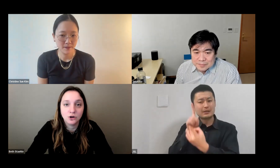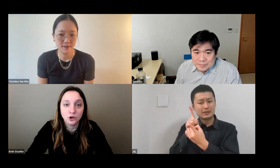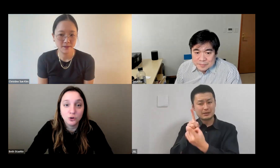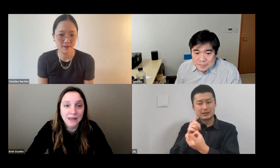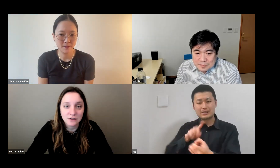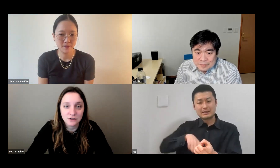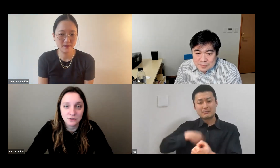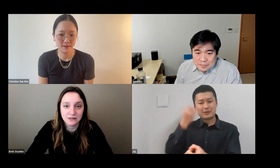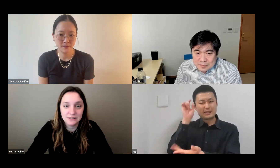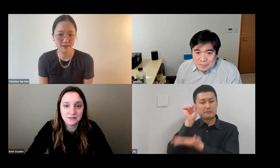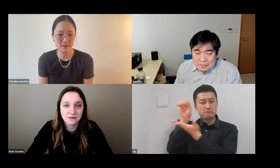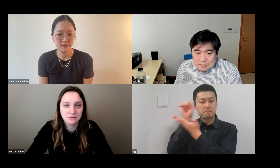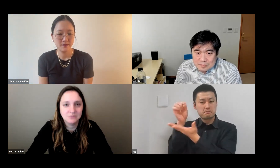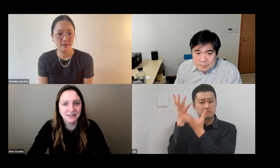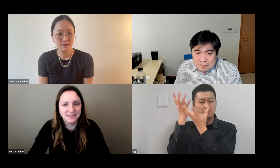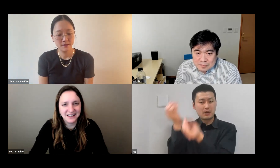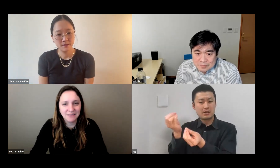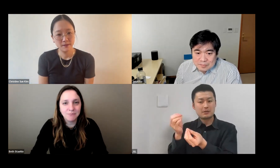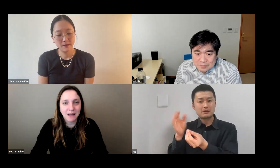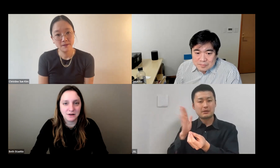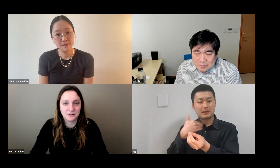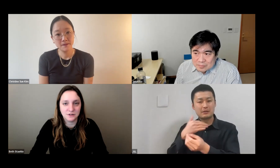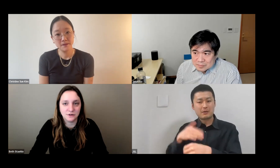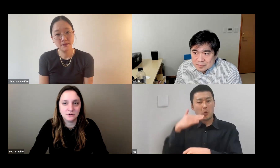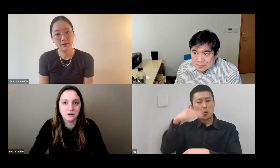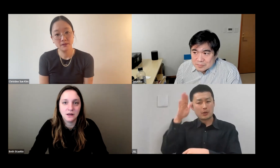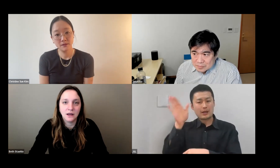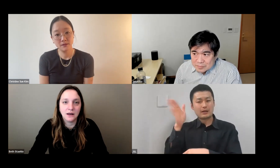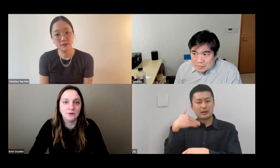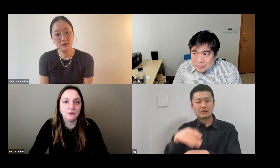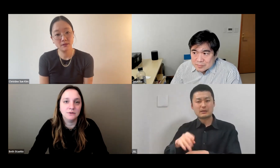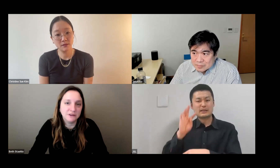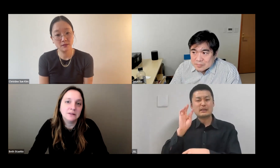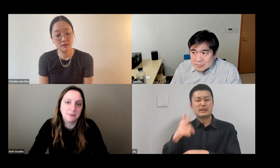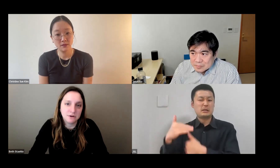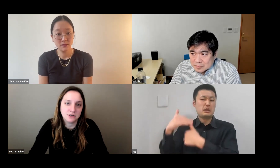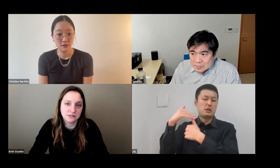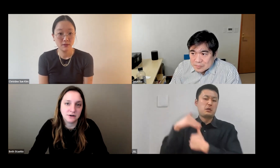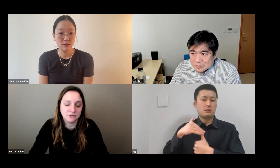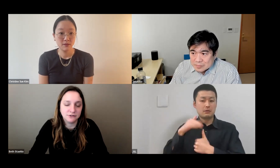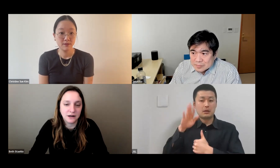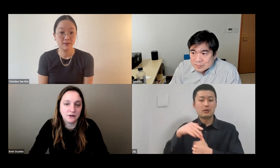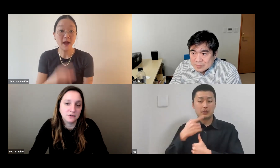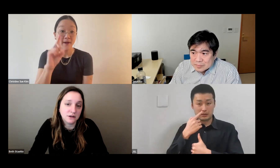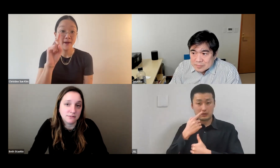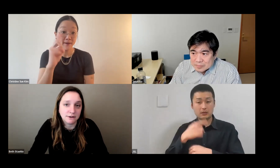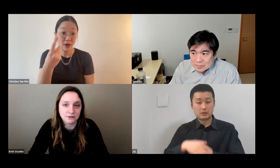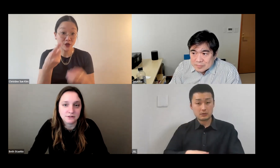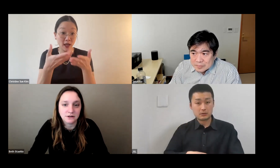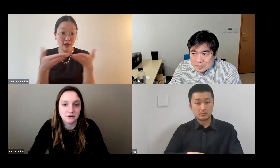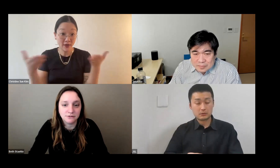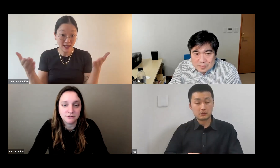“You can't do this.” Right? That impacts you and how you feel about yourself and how you think about yourself.